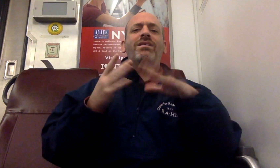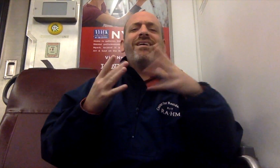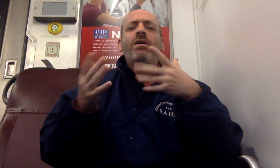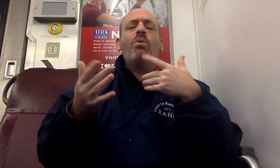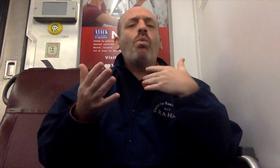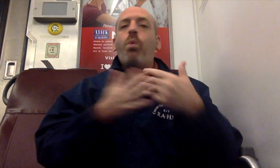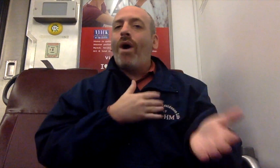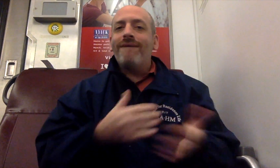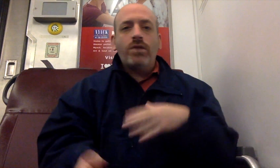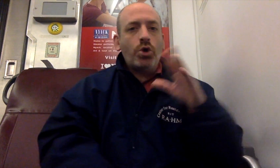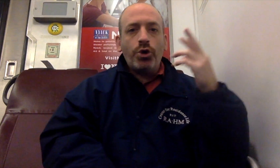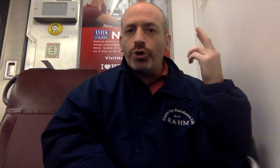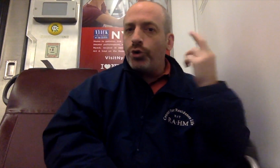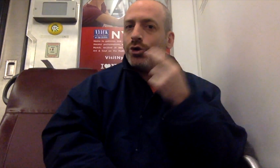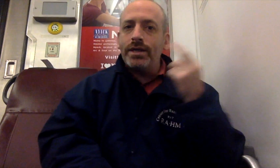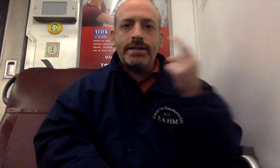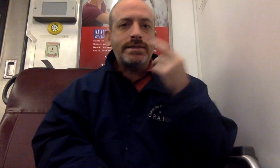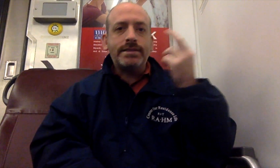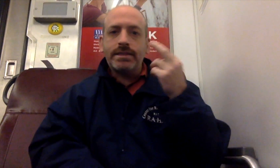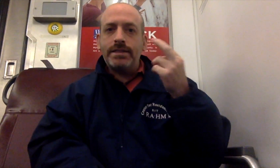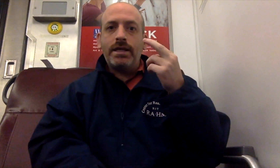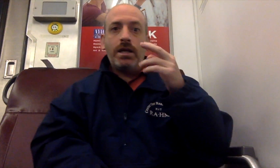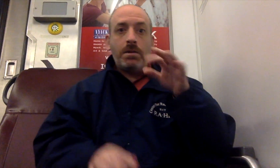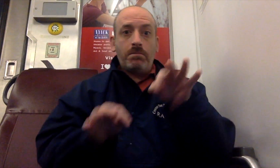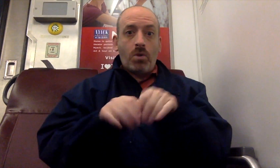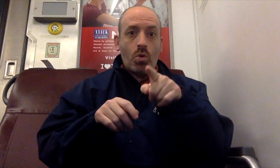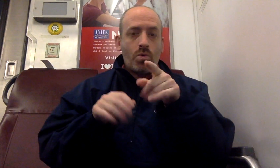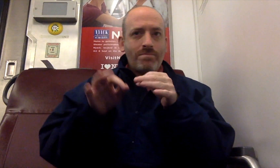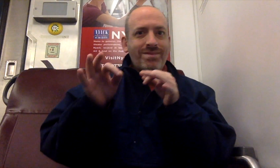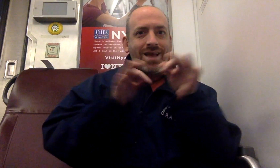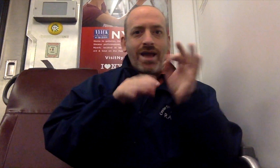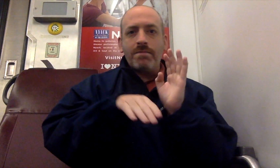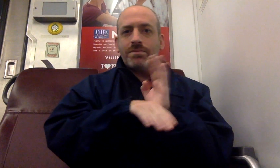and other reasons. It's imperative that you can justify this accommodation